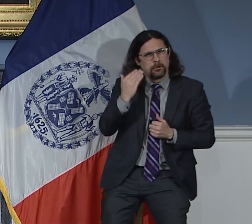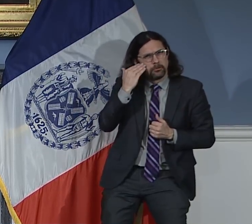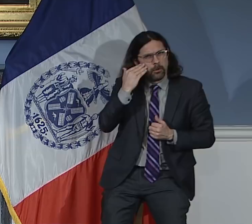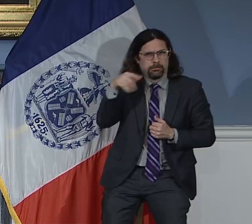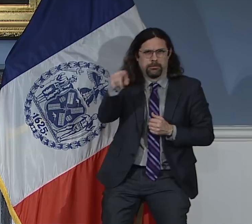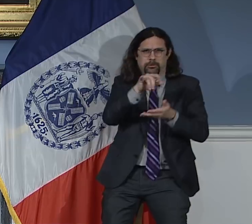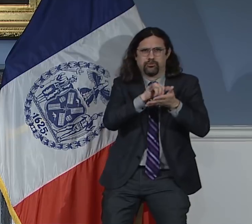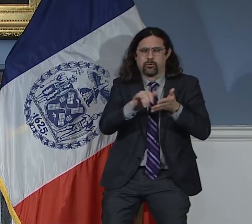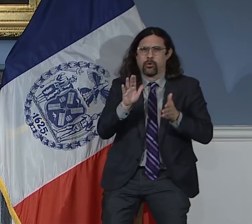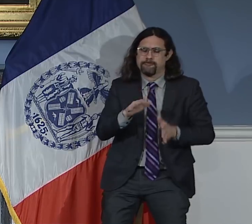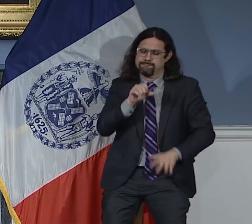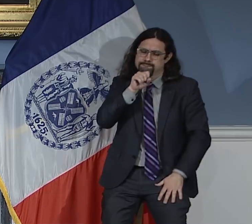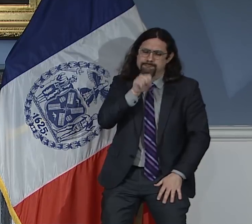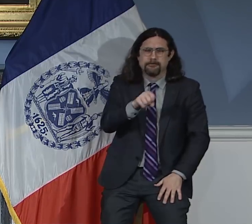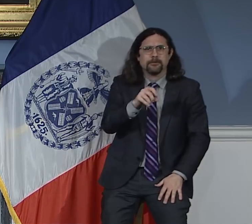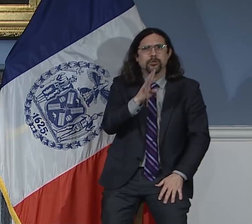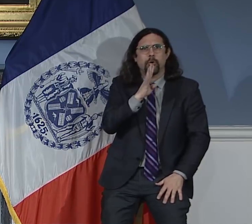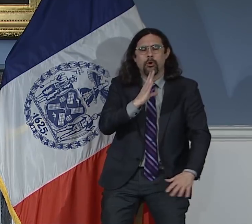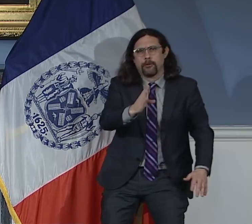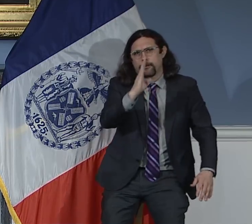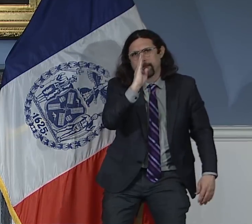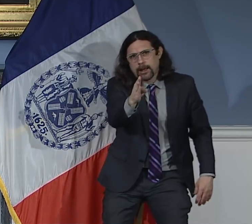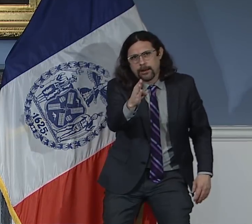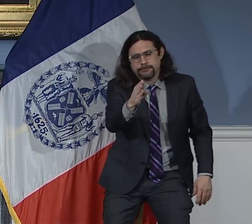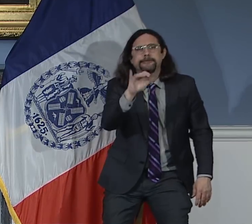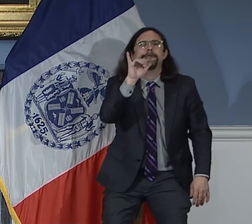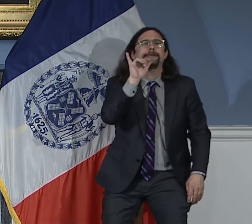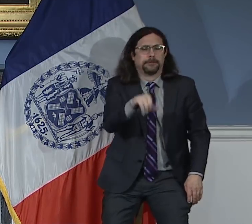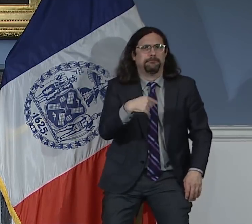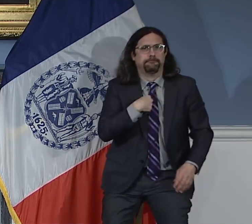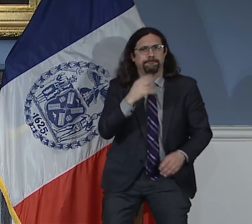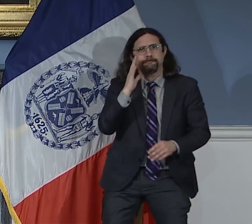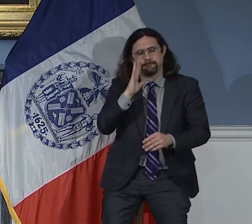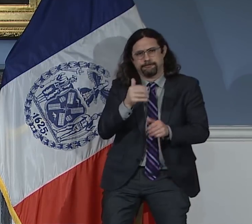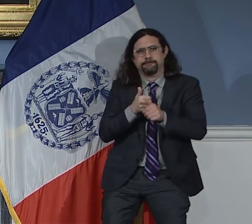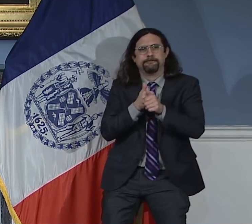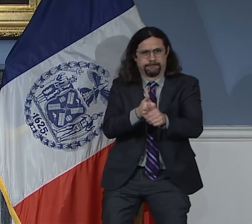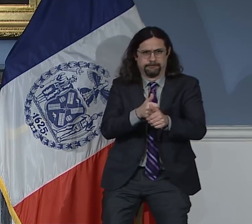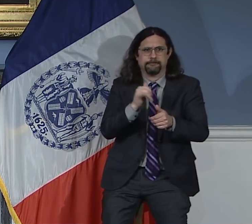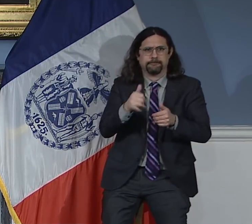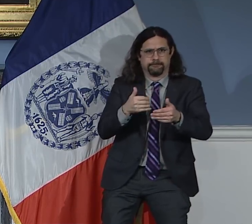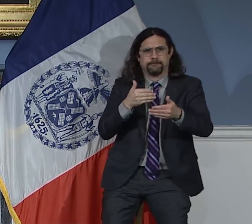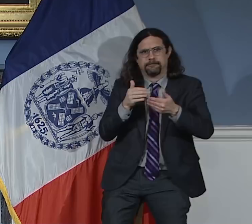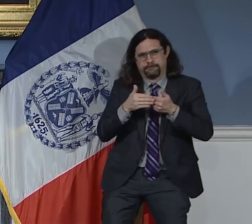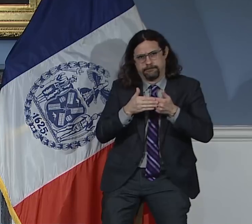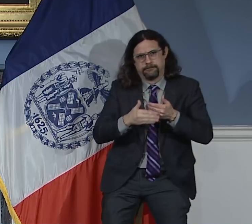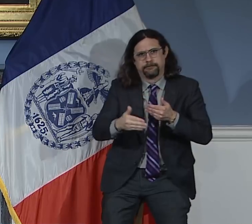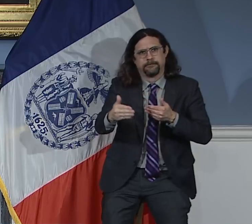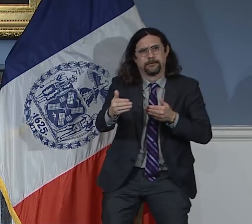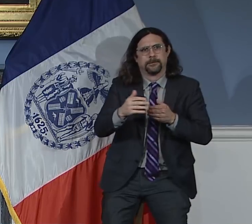STRAIGHT, AND WE'RE GOING TO DO THAT. SO I'LL BE TLKAINAG BO UT SEVERAL THINGS